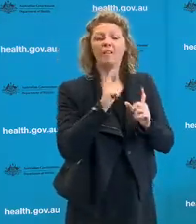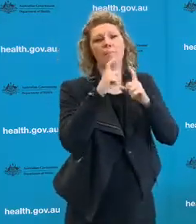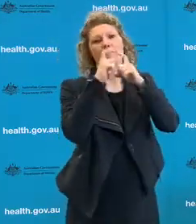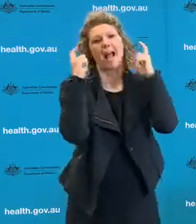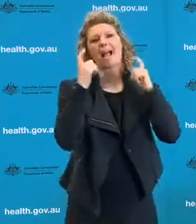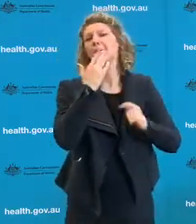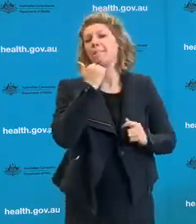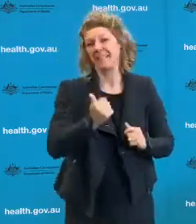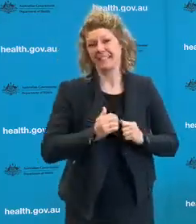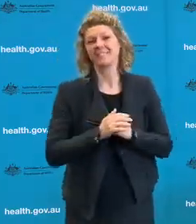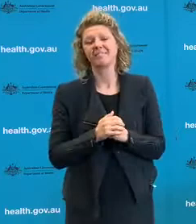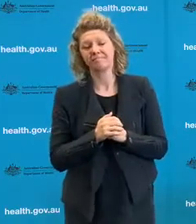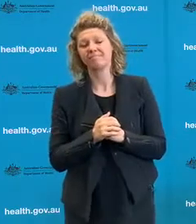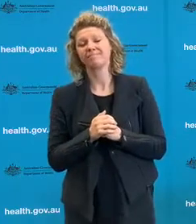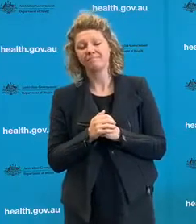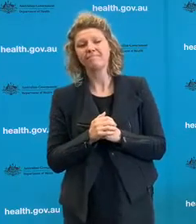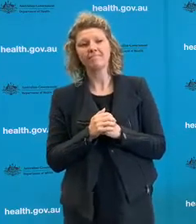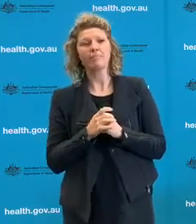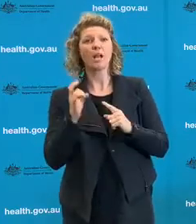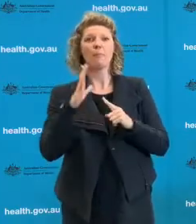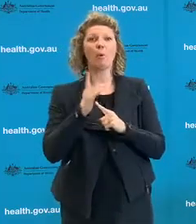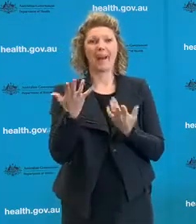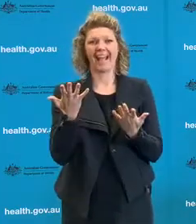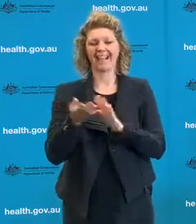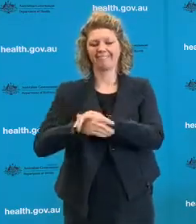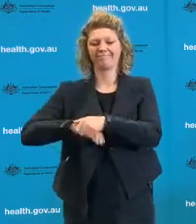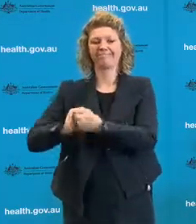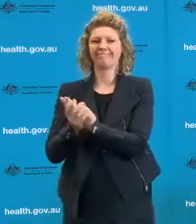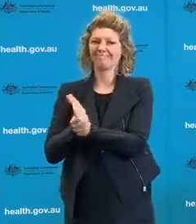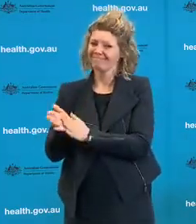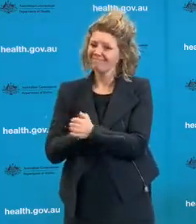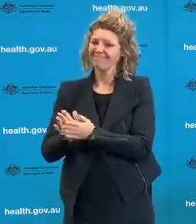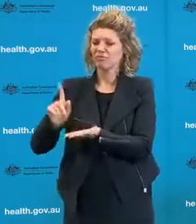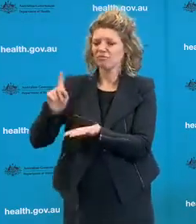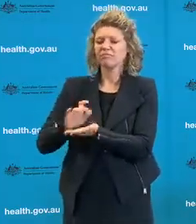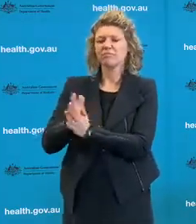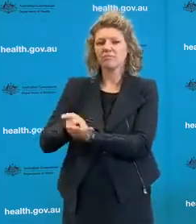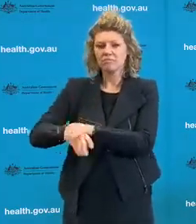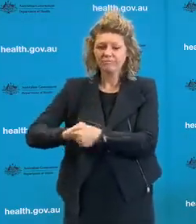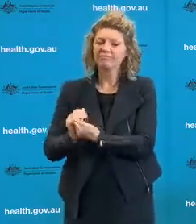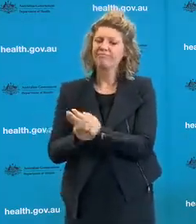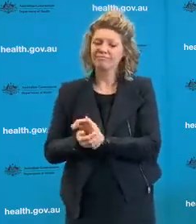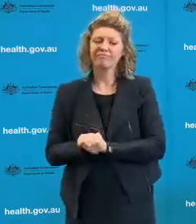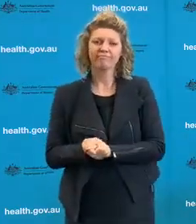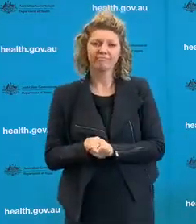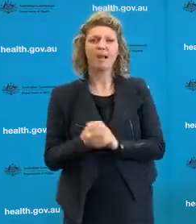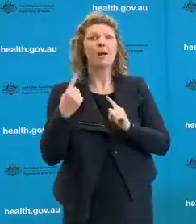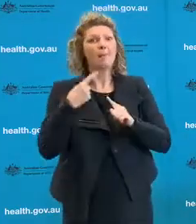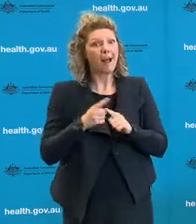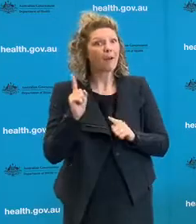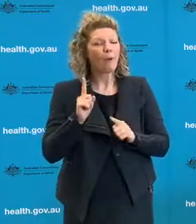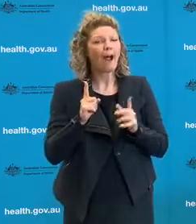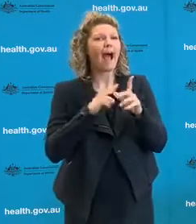Excellent hand hygiene of course and there has never been a better time to download the COVIDSafe app and have